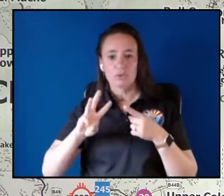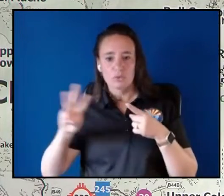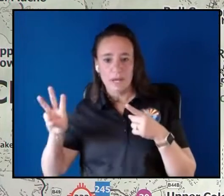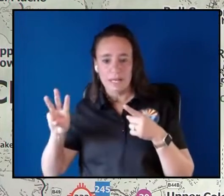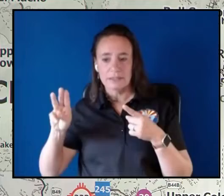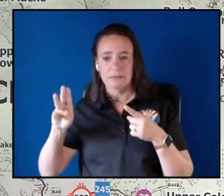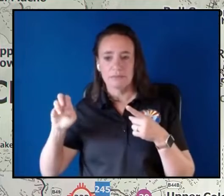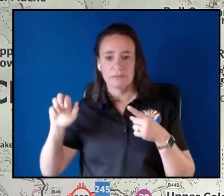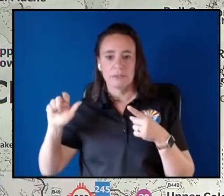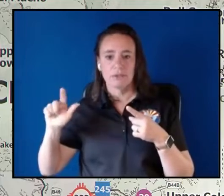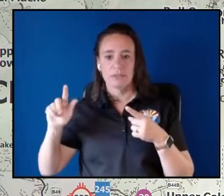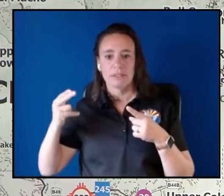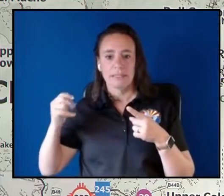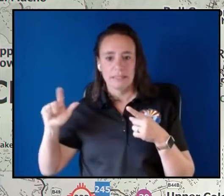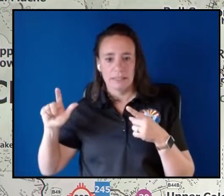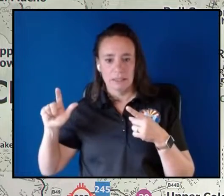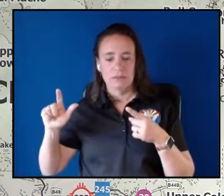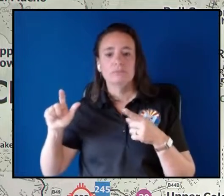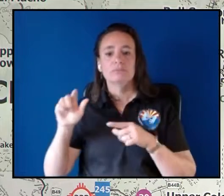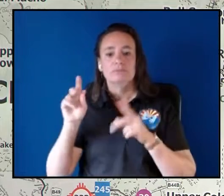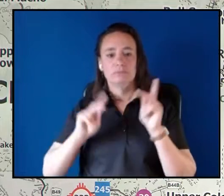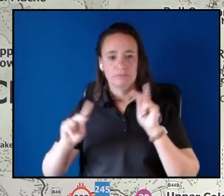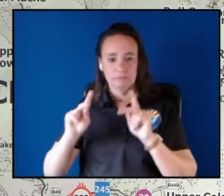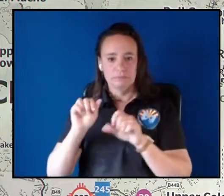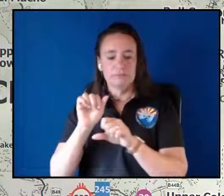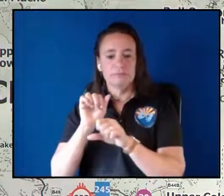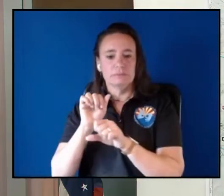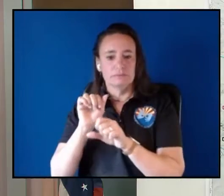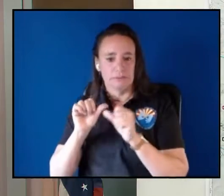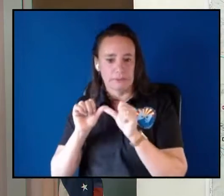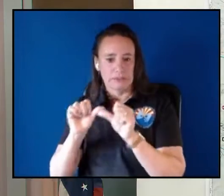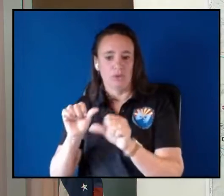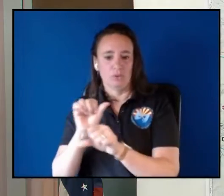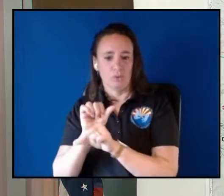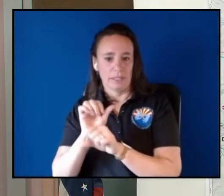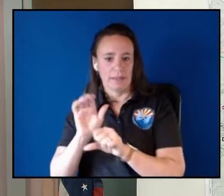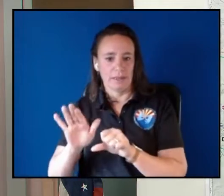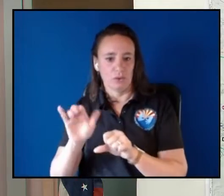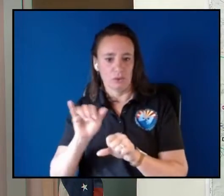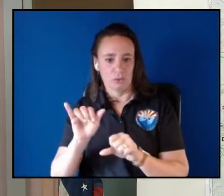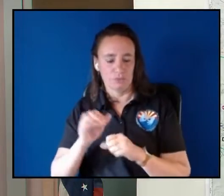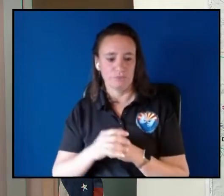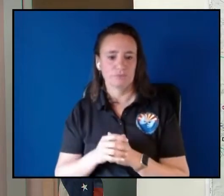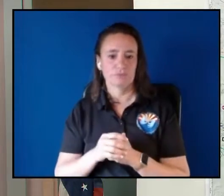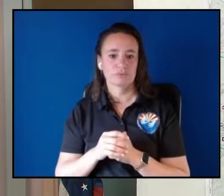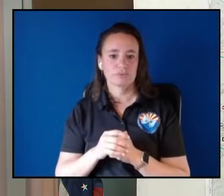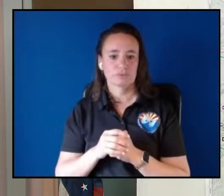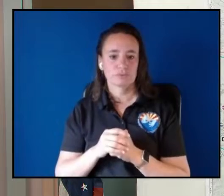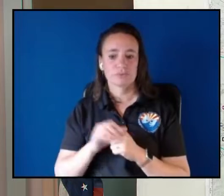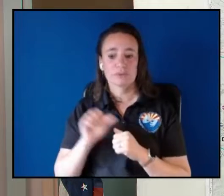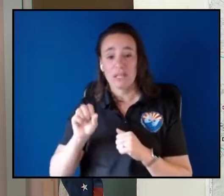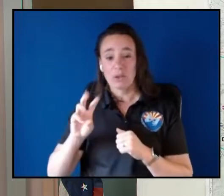continuing with those repair operations as well. Coming on over to the southwest corner, over here in the Barillas Peak,